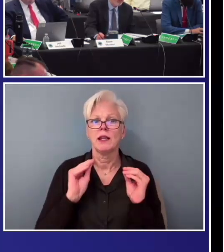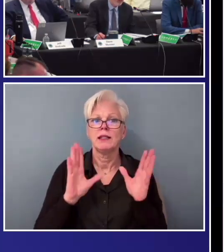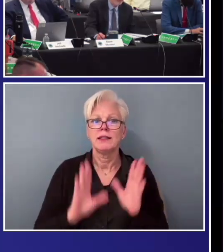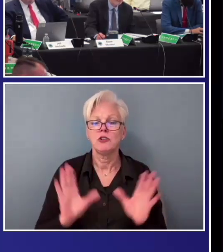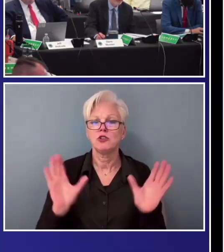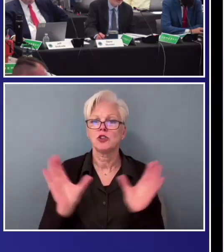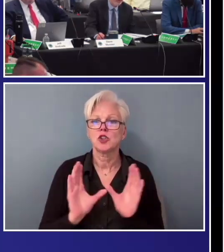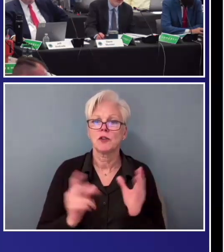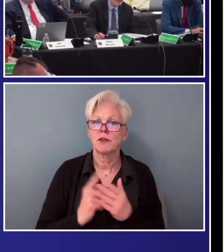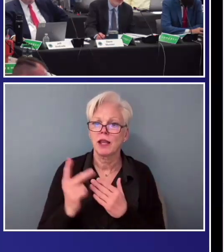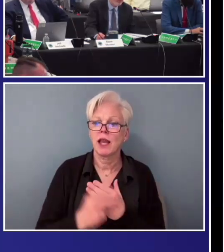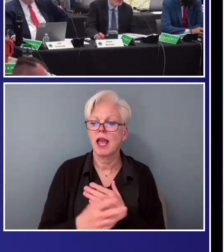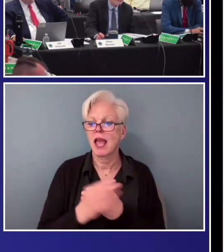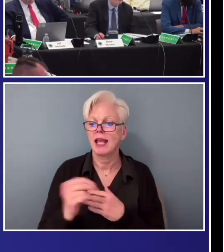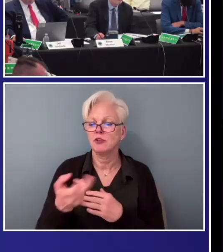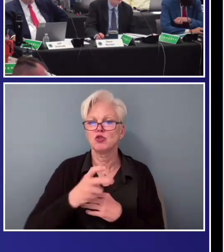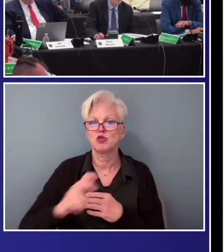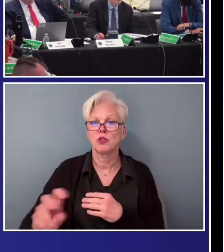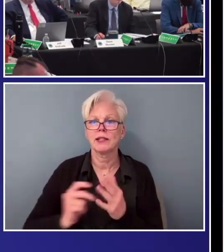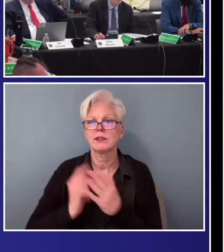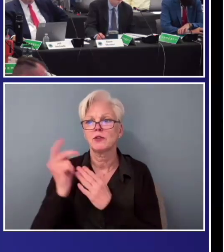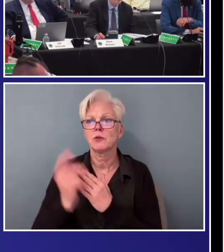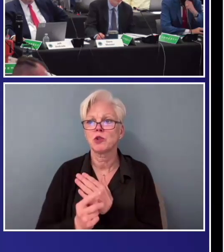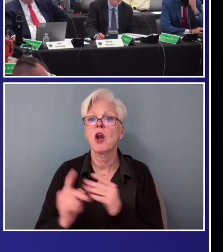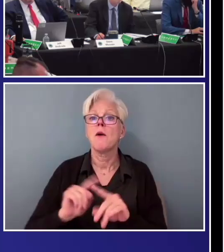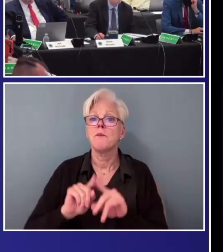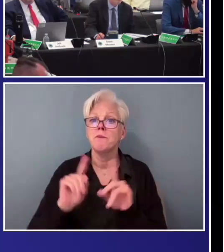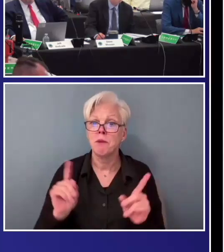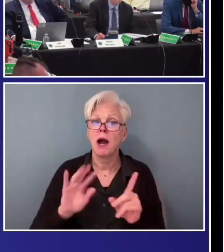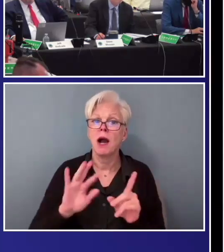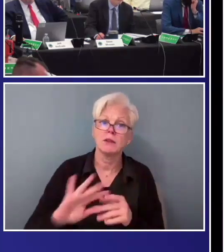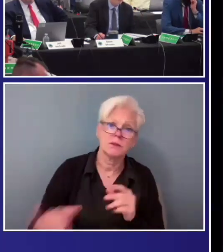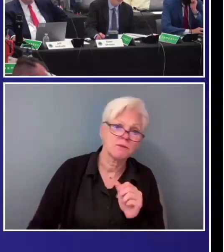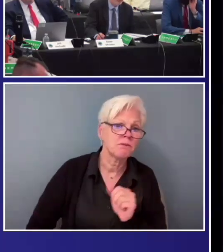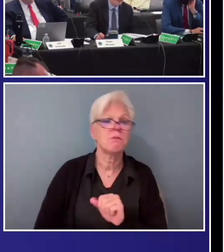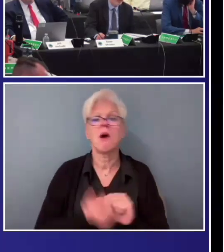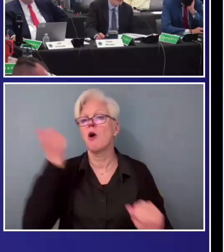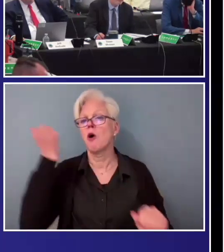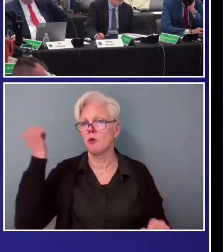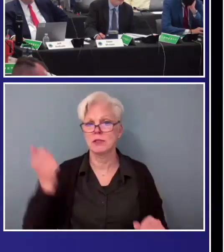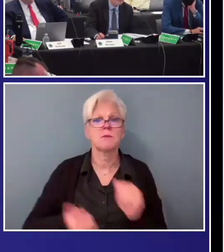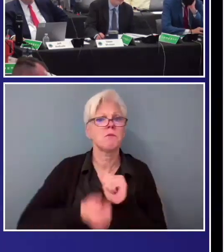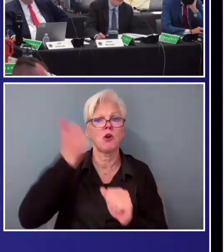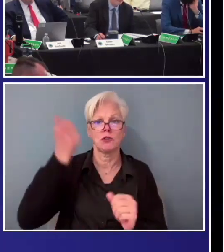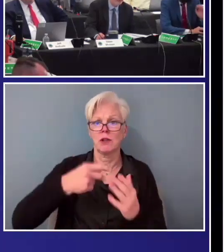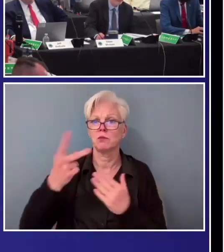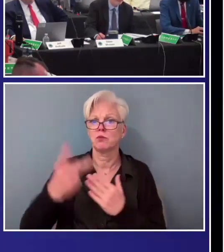programs and transfer programs. But the vast, vast, vast majority of programs will fall into one of these two